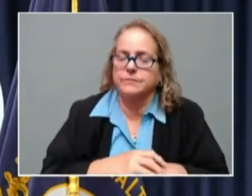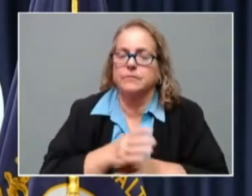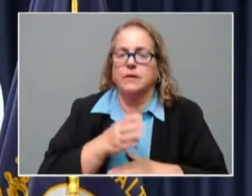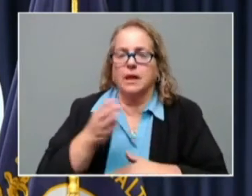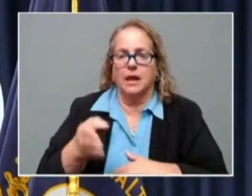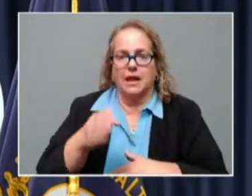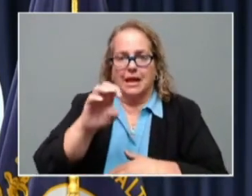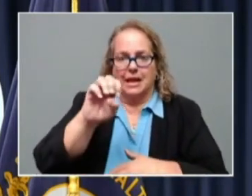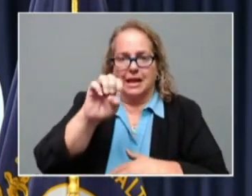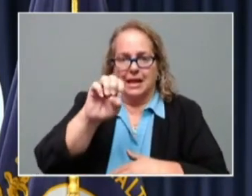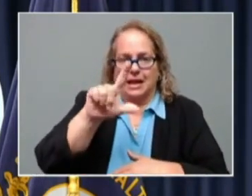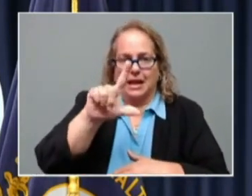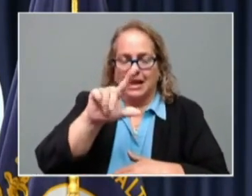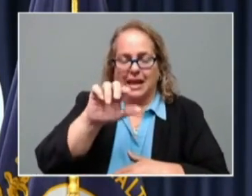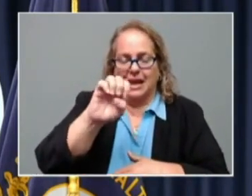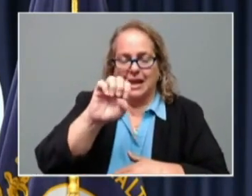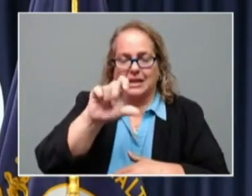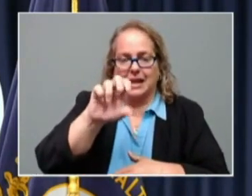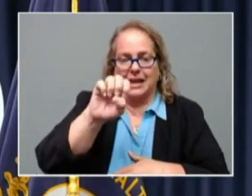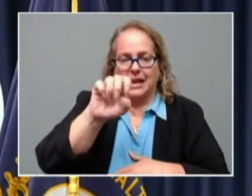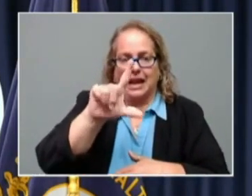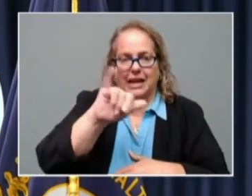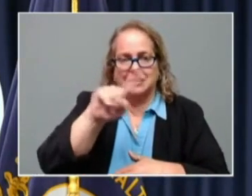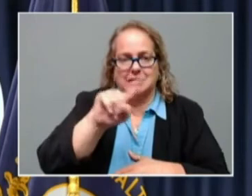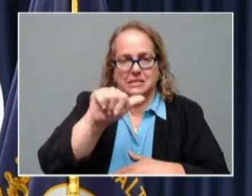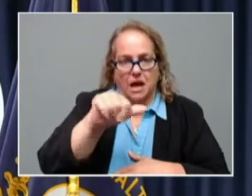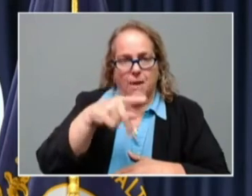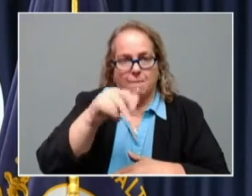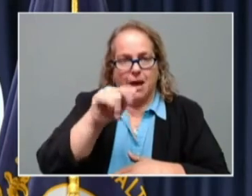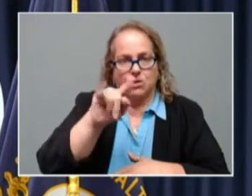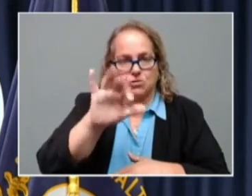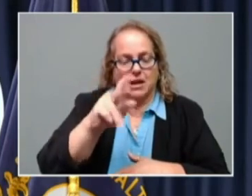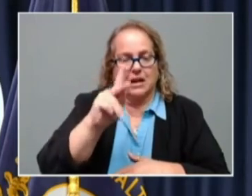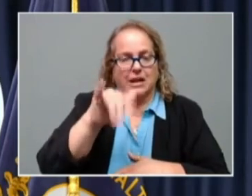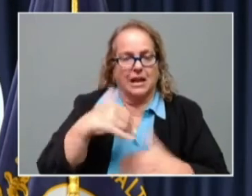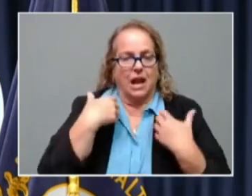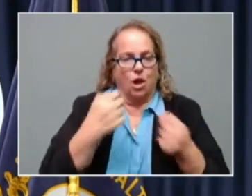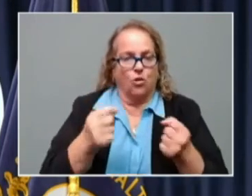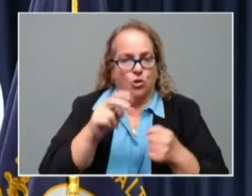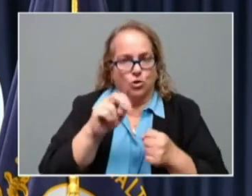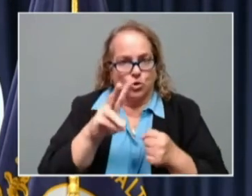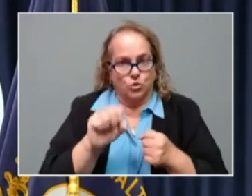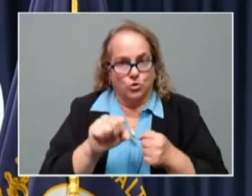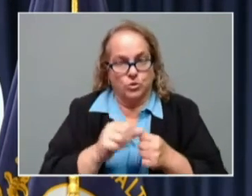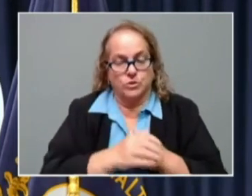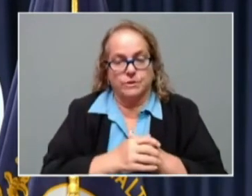Hi Governor. Um, So the Washington Post's numbers show that, uh, the week